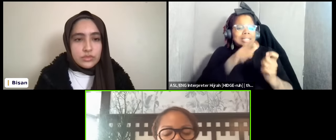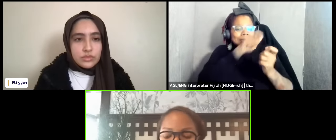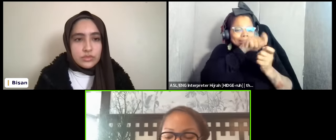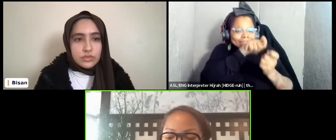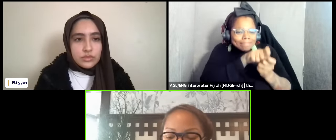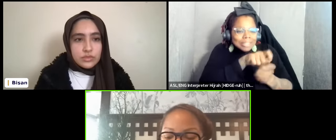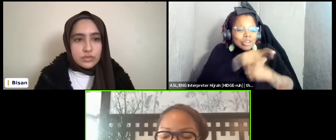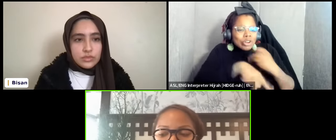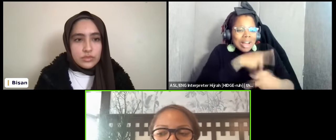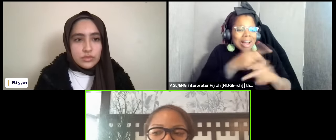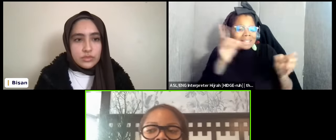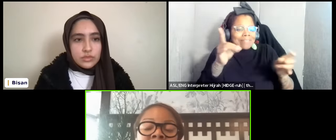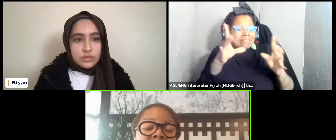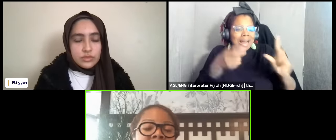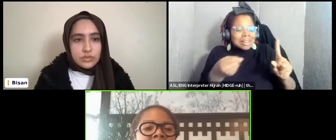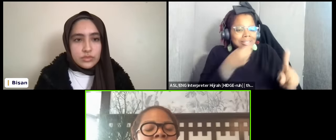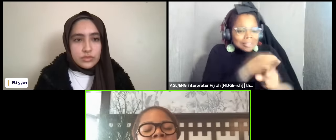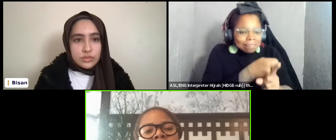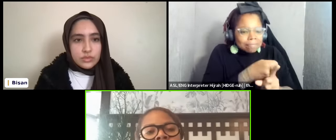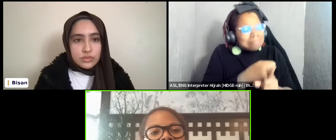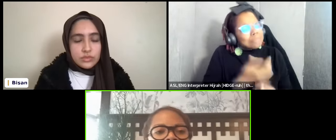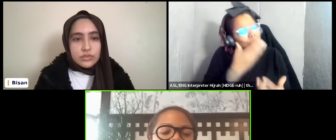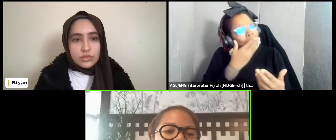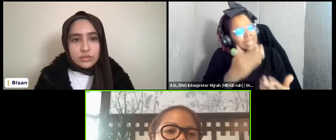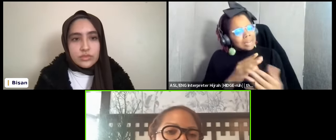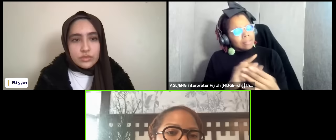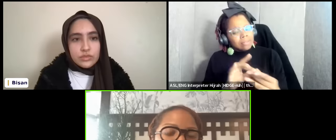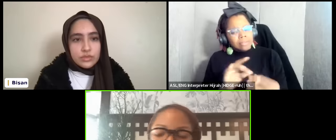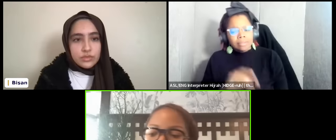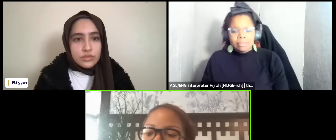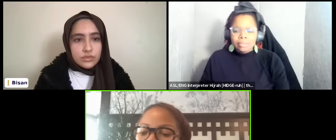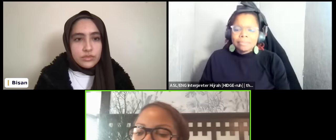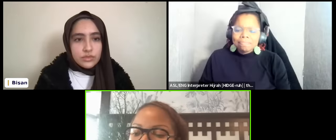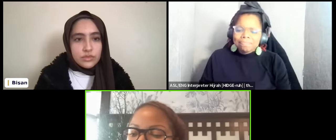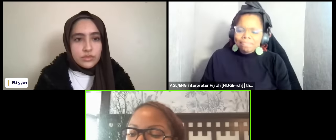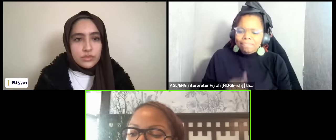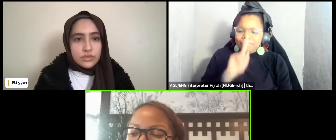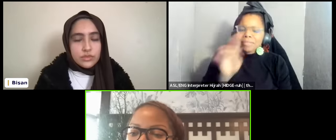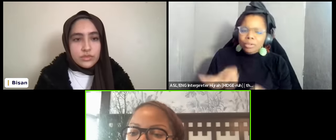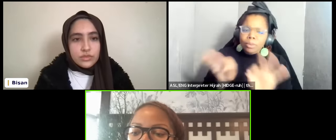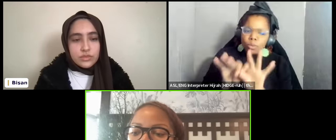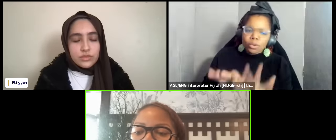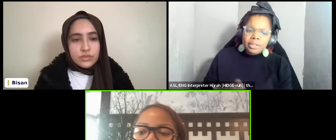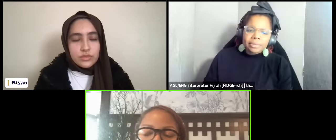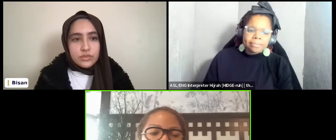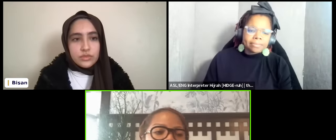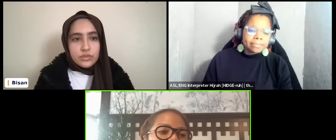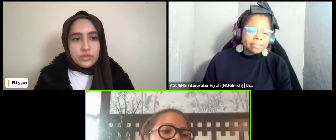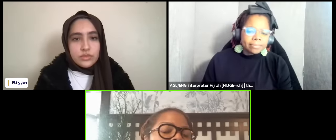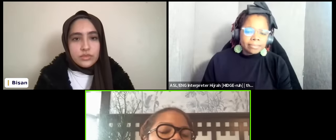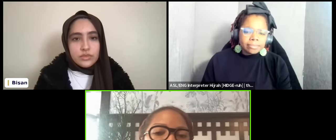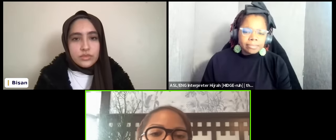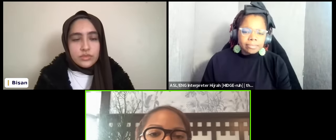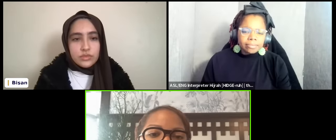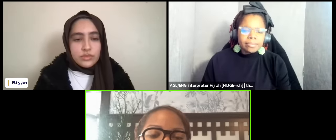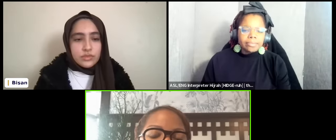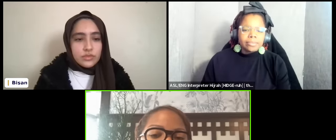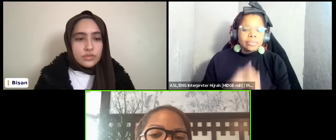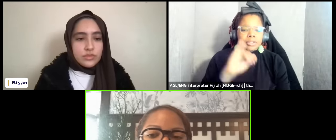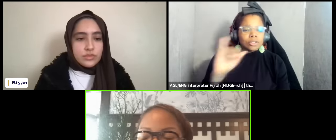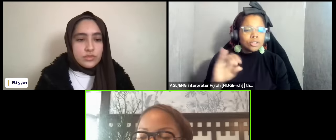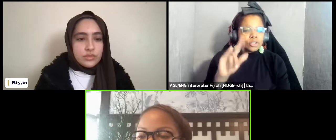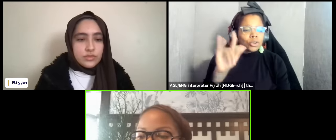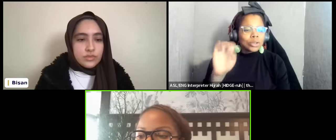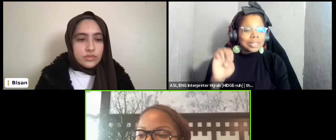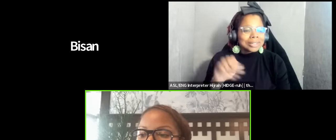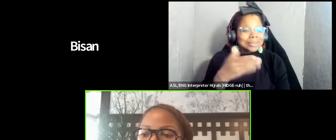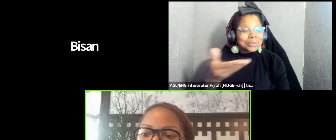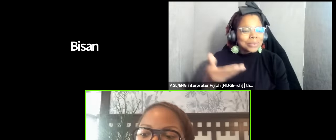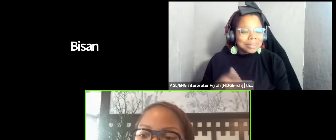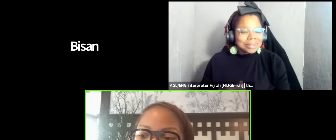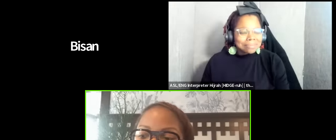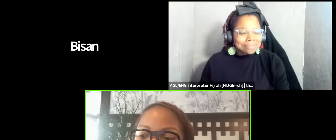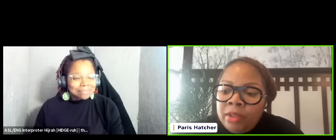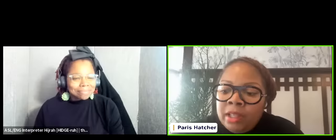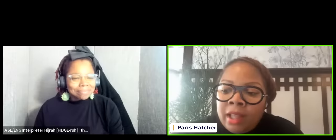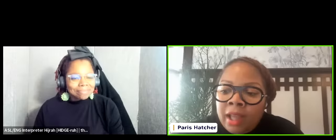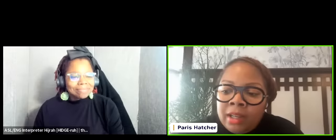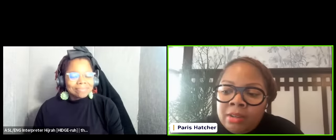you um lifted lifted that up because it's really important Jolie um welcome I am really glad glad